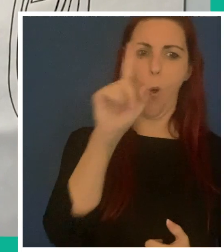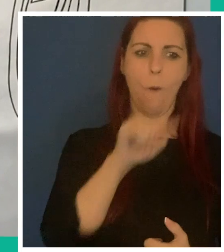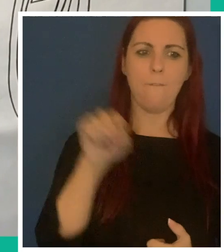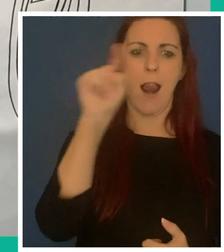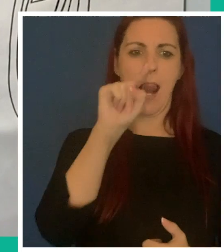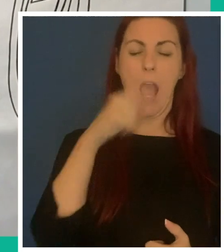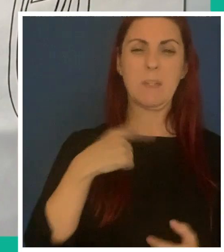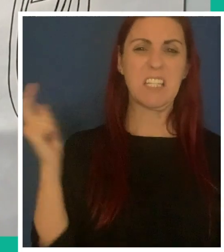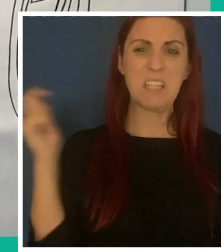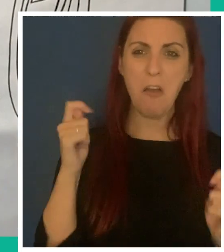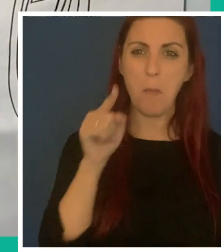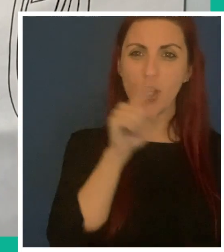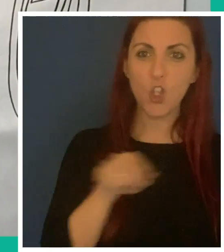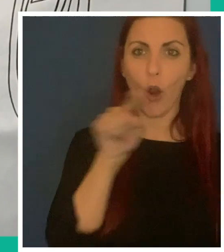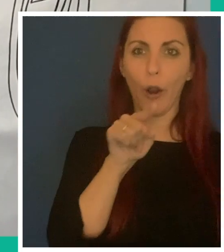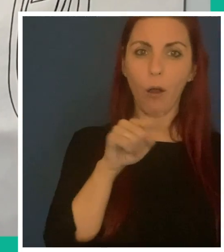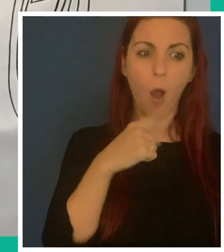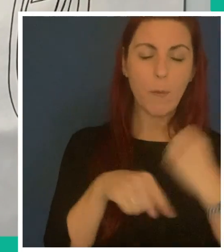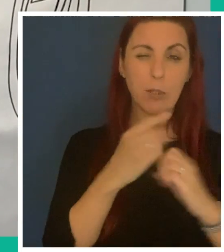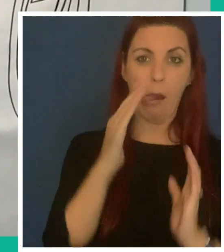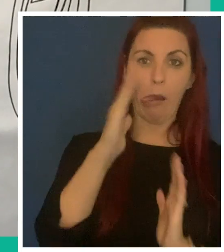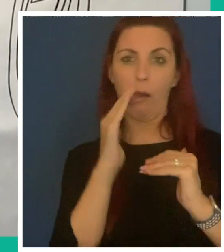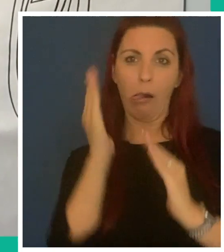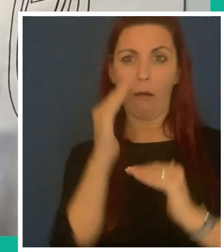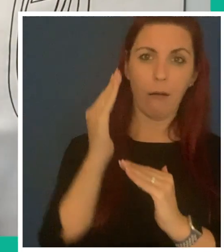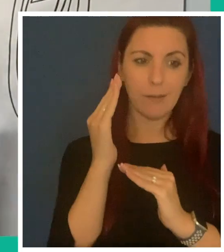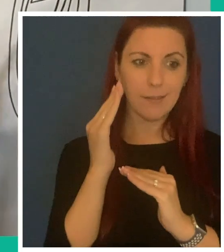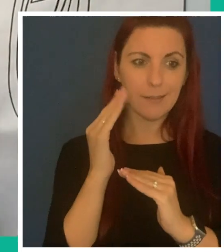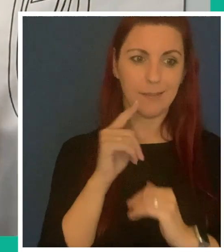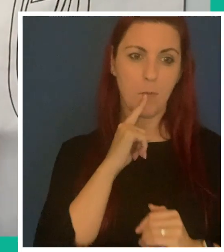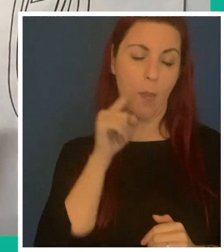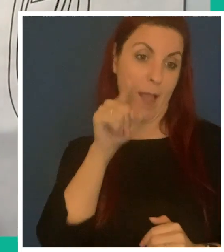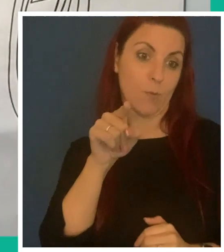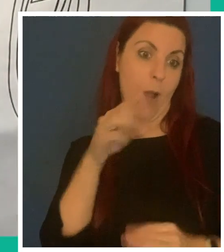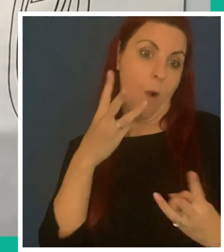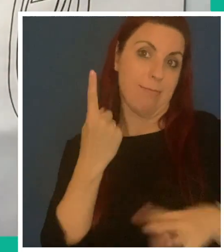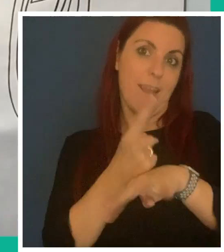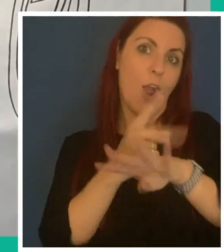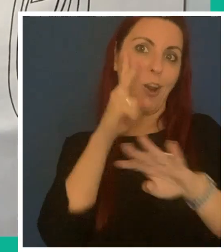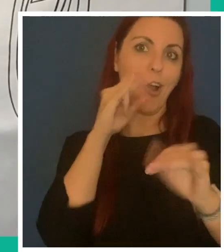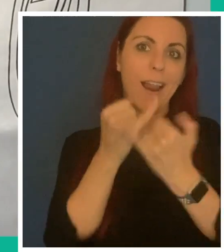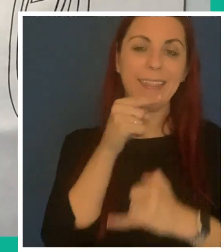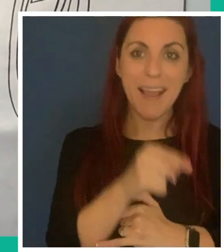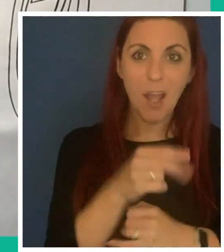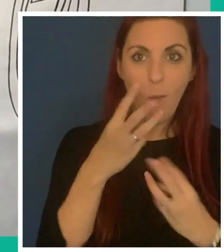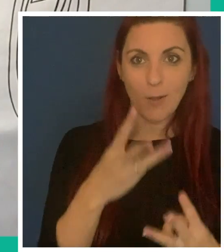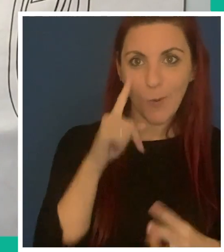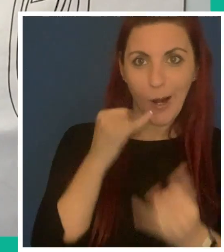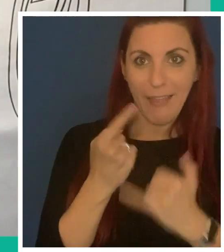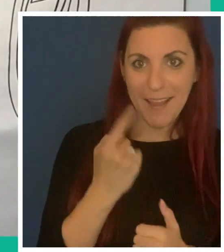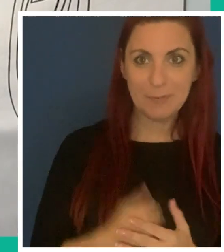I tried to draw a circle it always ends up wonky, so handy for me that's what I wanted here for once, a wonky circle. Brilliant.